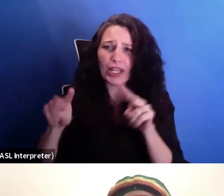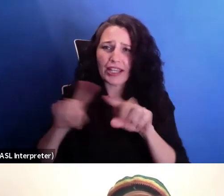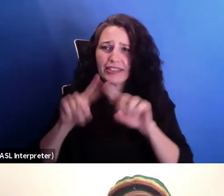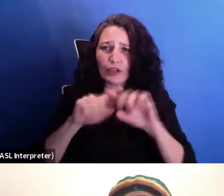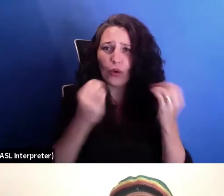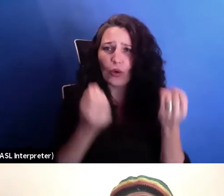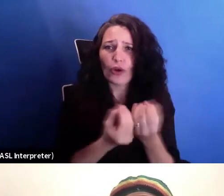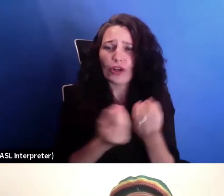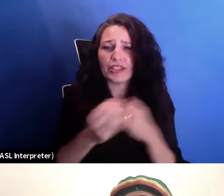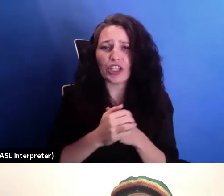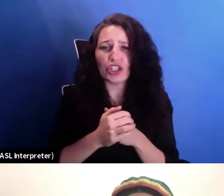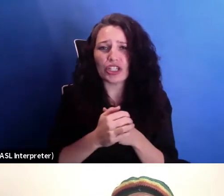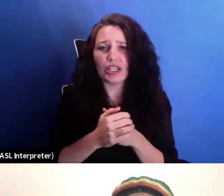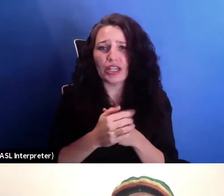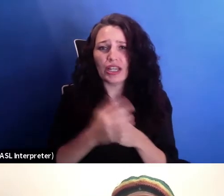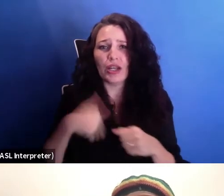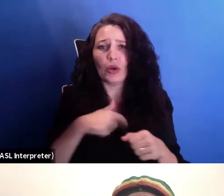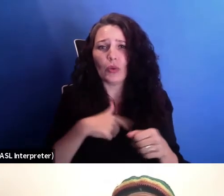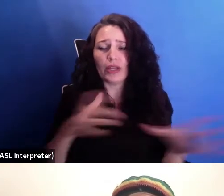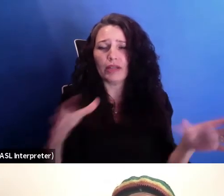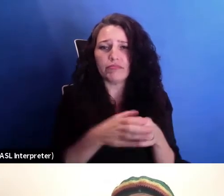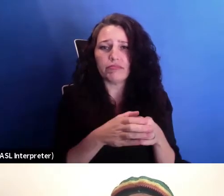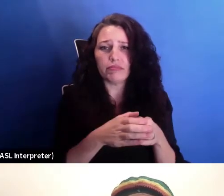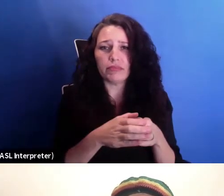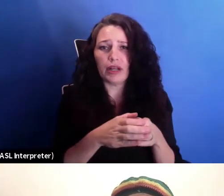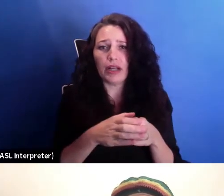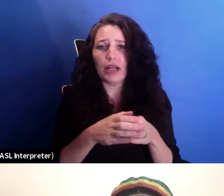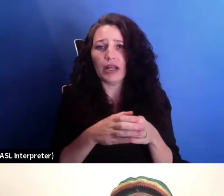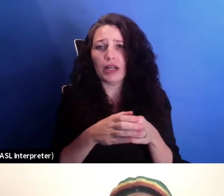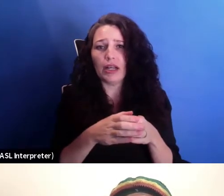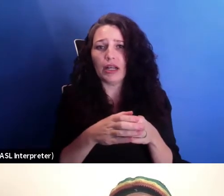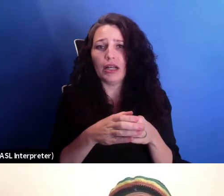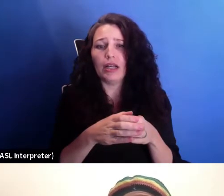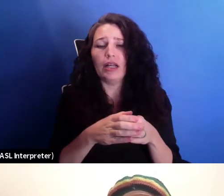and started a group called FWD-Doc, Filmmakers With Disabilities-Doc.